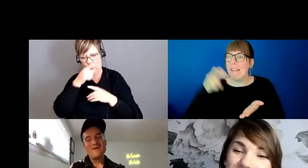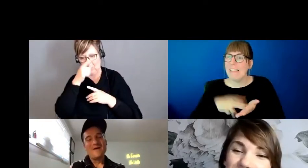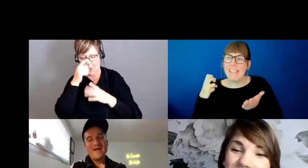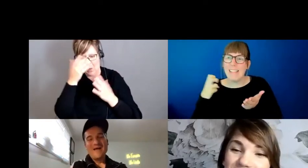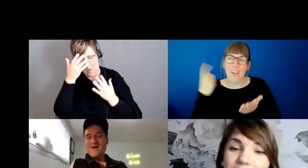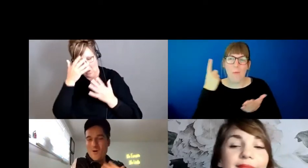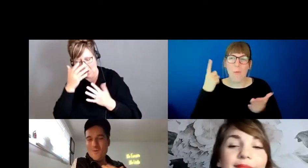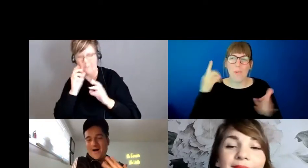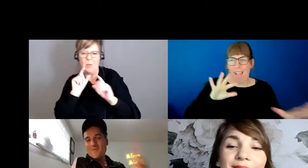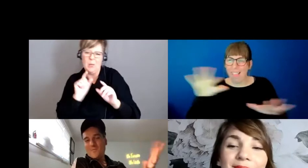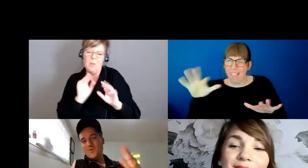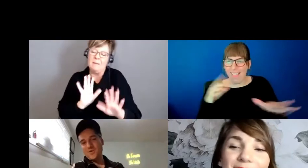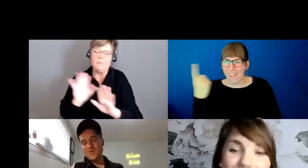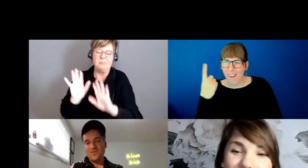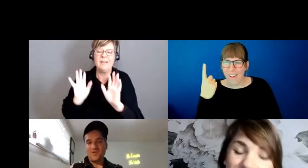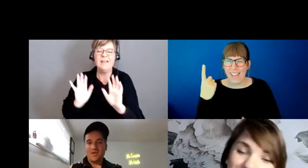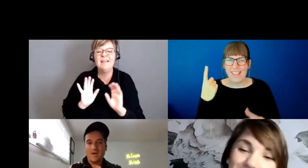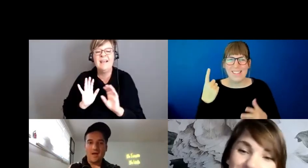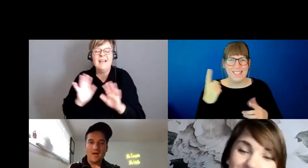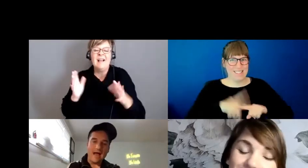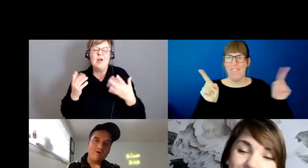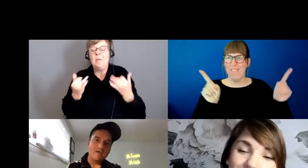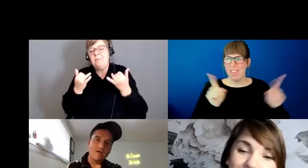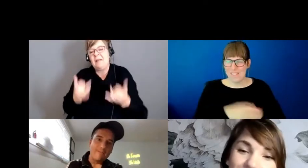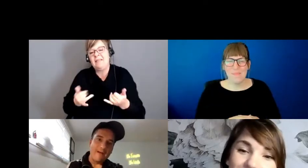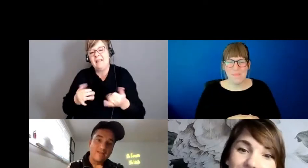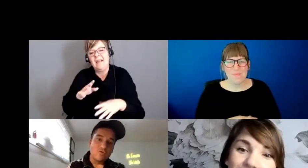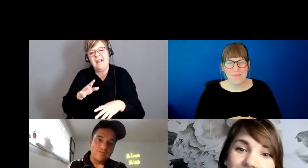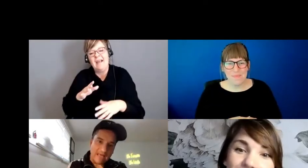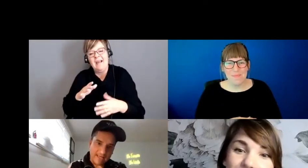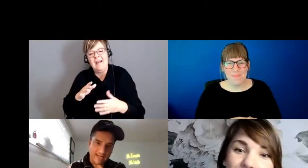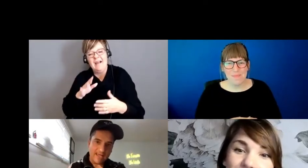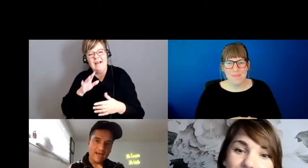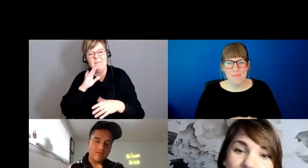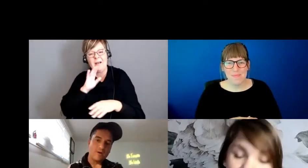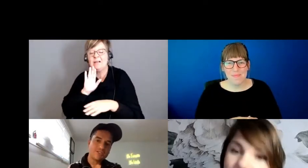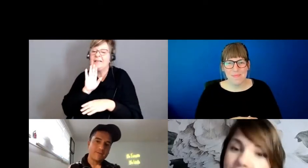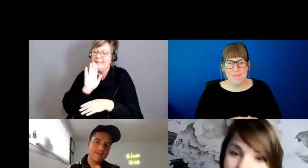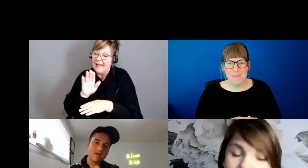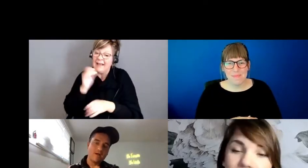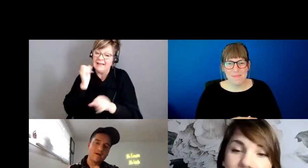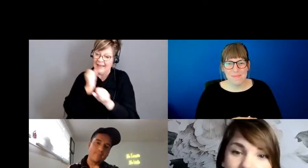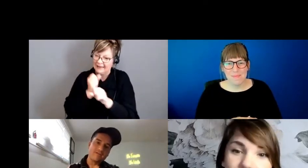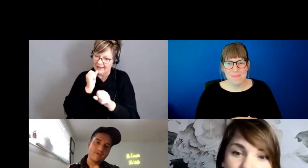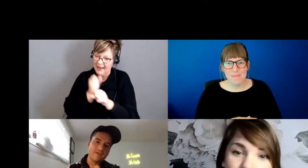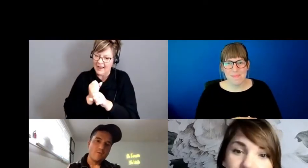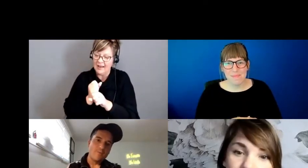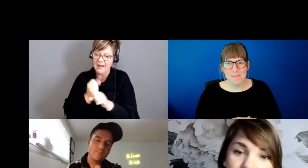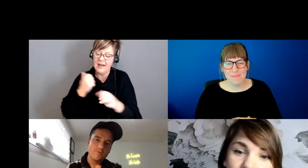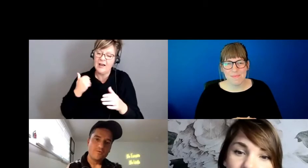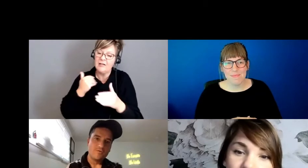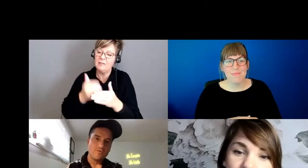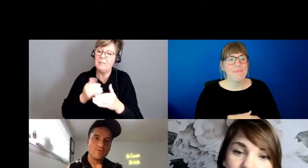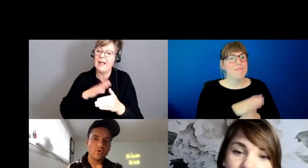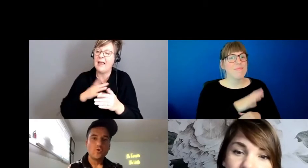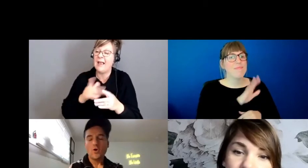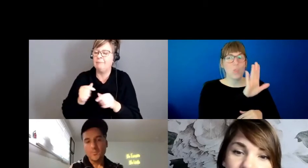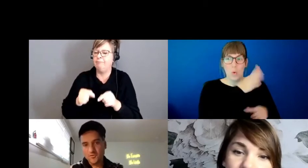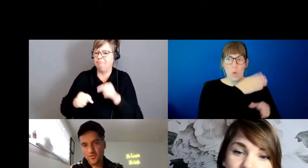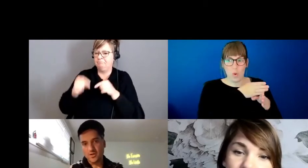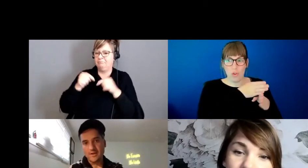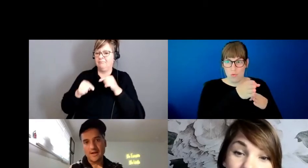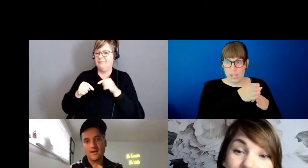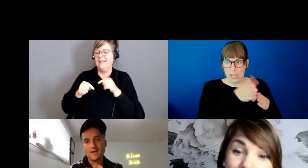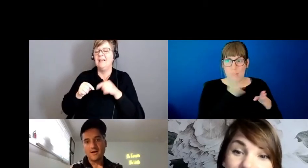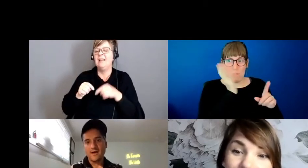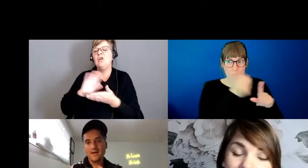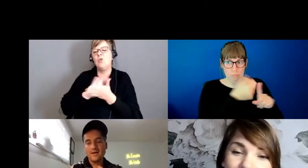I CAN. AND SO BEFORE TALKING ABOUT YOUR OWN CAREER, I WANTED TO INTRODUCE A LITTLE BIT